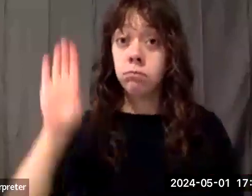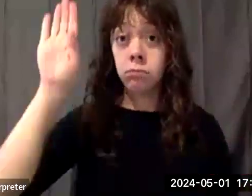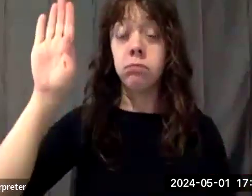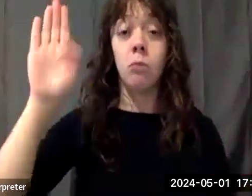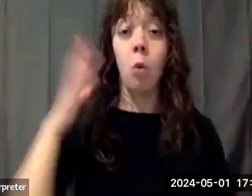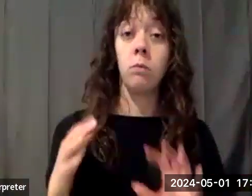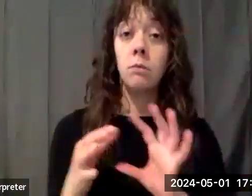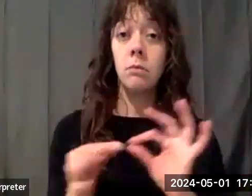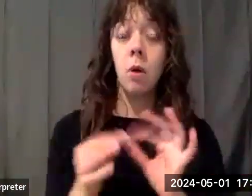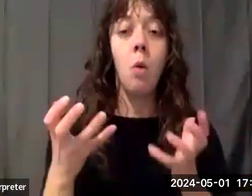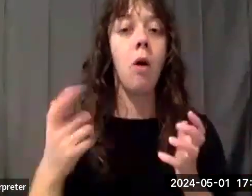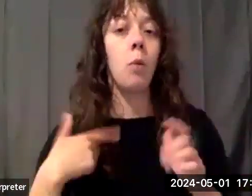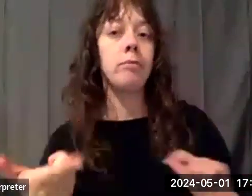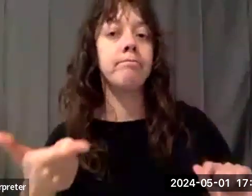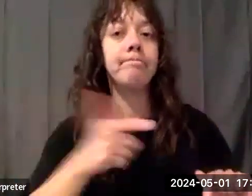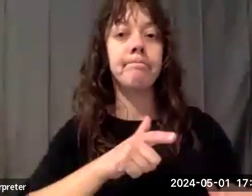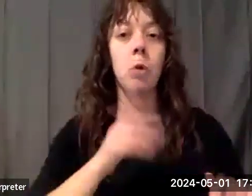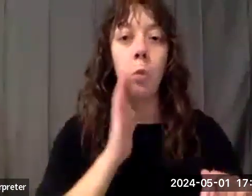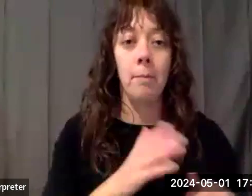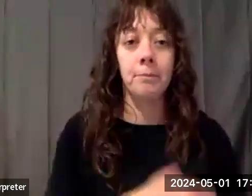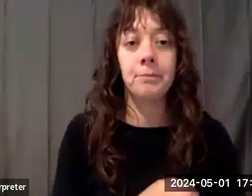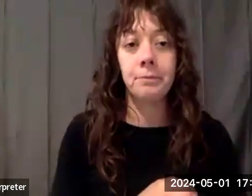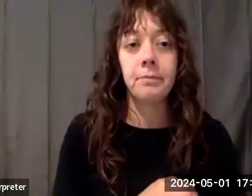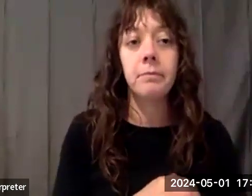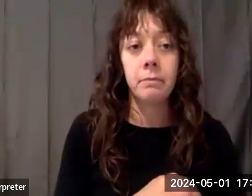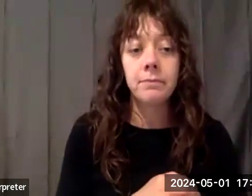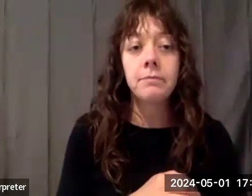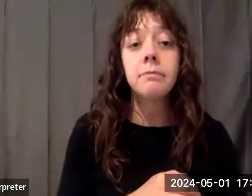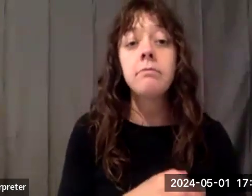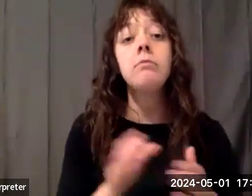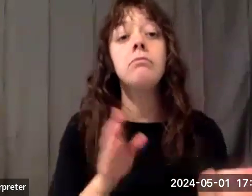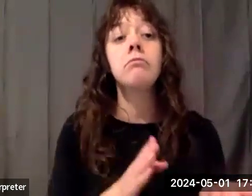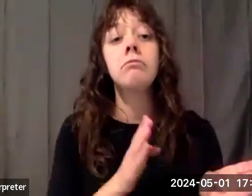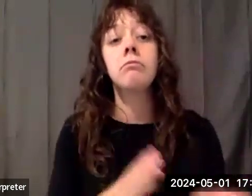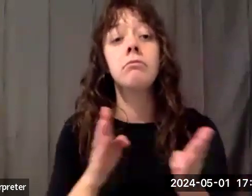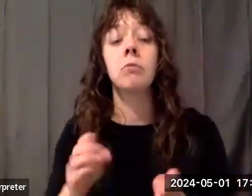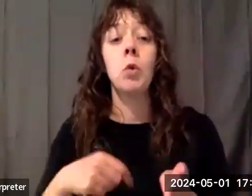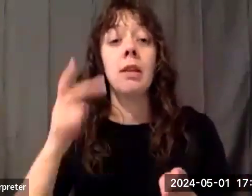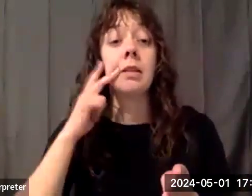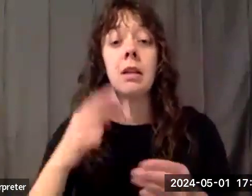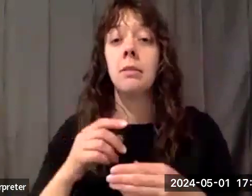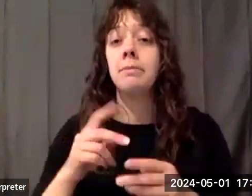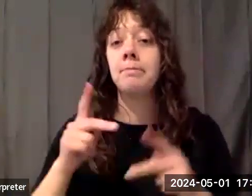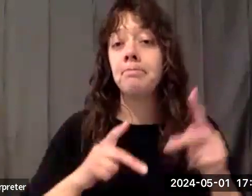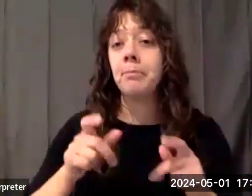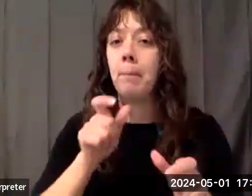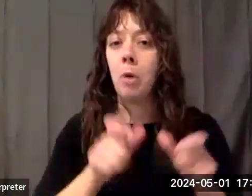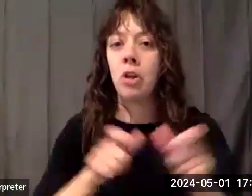of the control panel, you'll see buttons To open the list of participants. The question and answer box and the chat box to the right